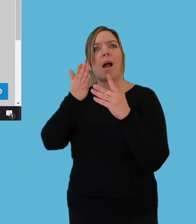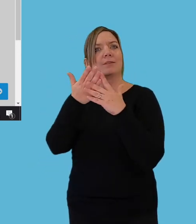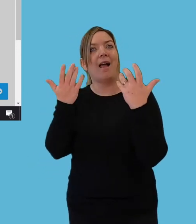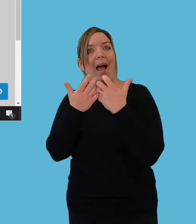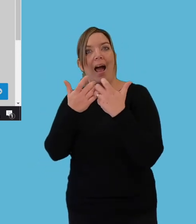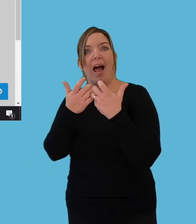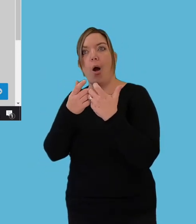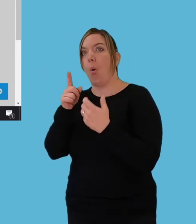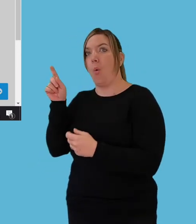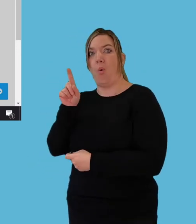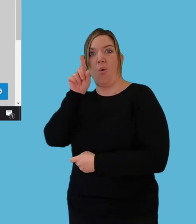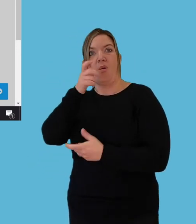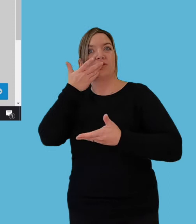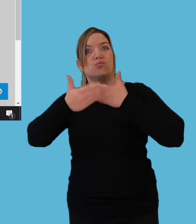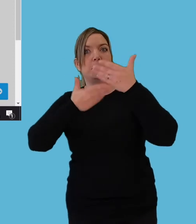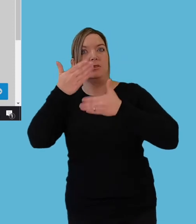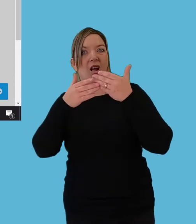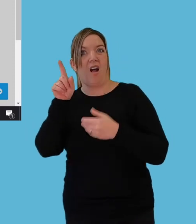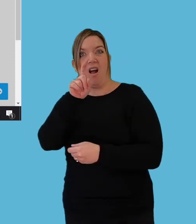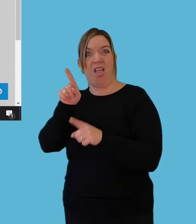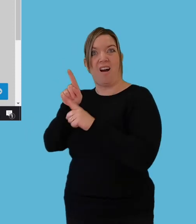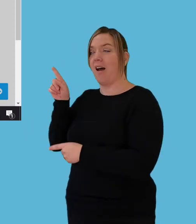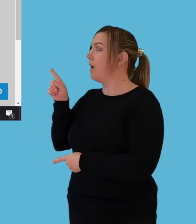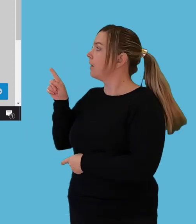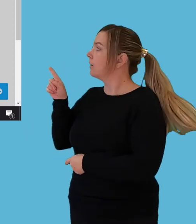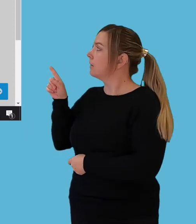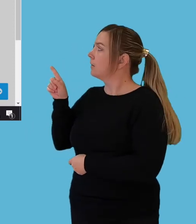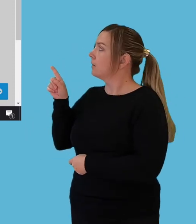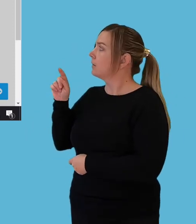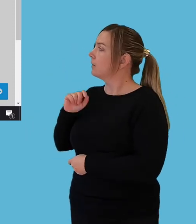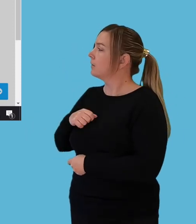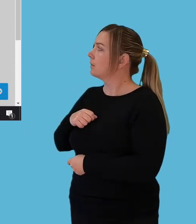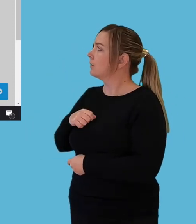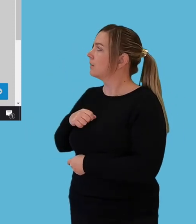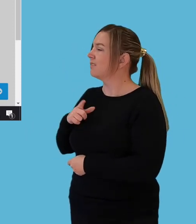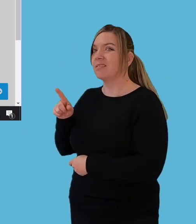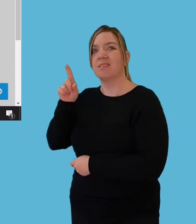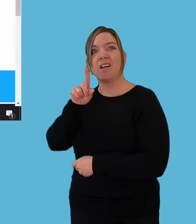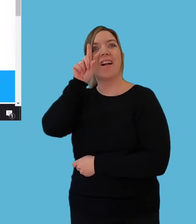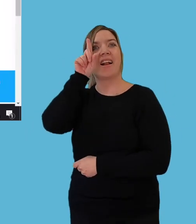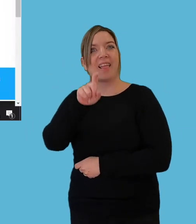So to access those, you just hover over, erm the descriptor here, and click on it -